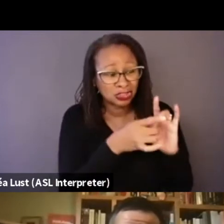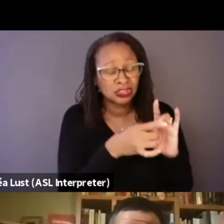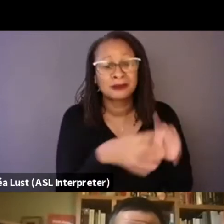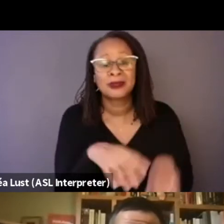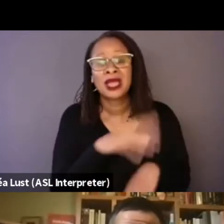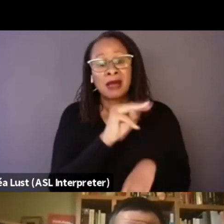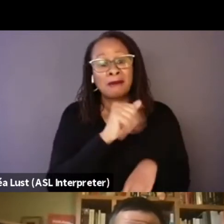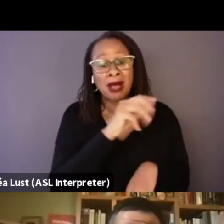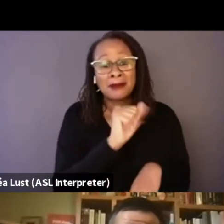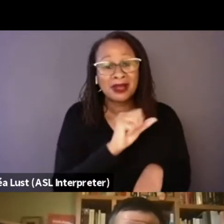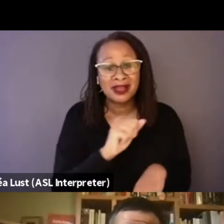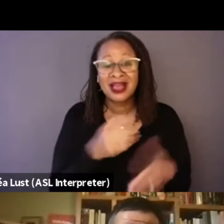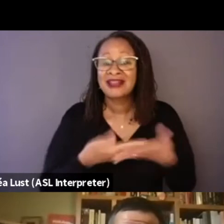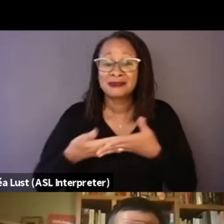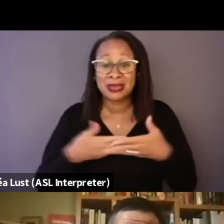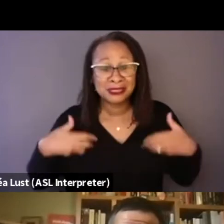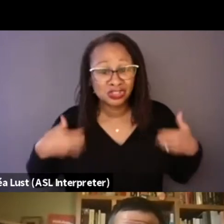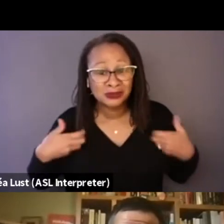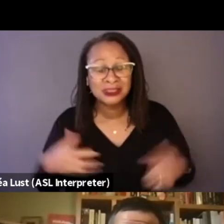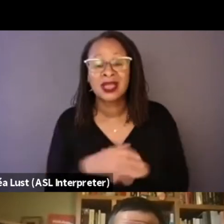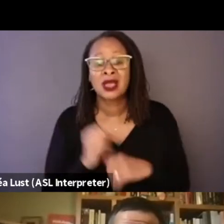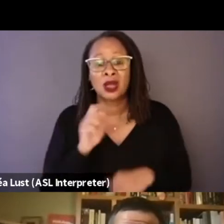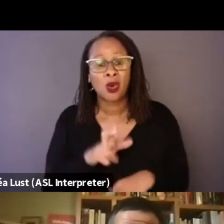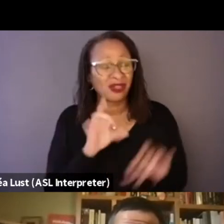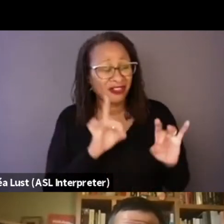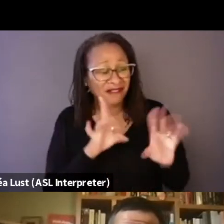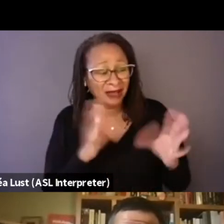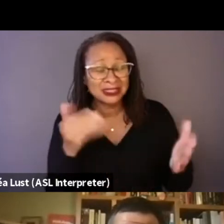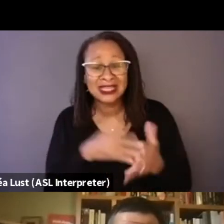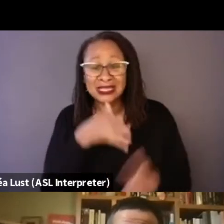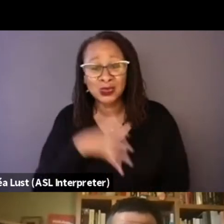and nobody's thinking about the violence against the woman in Congo,